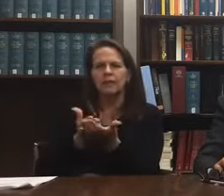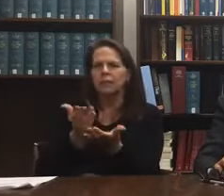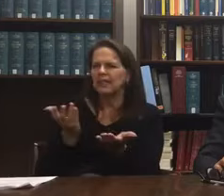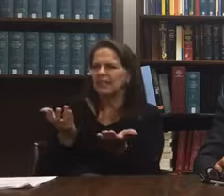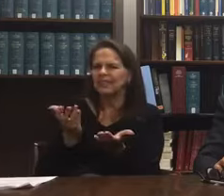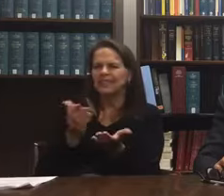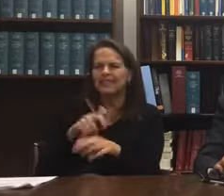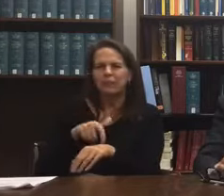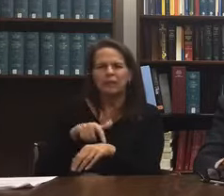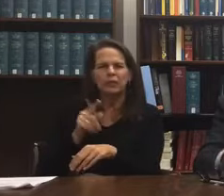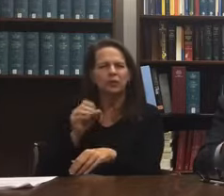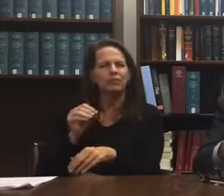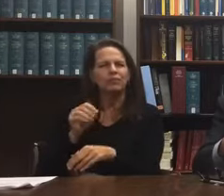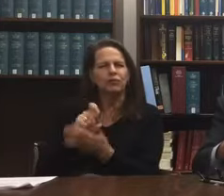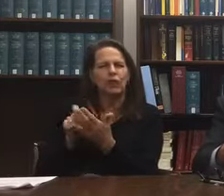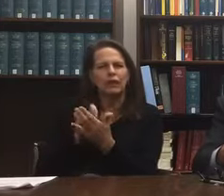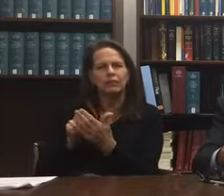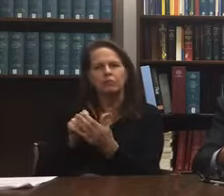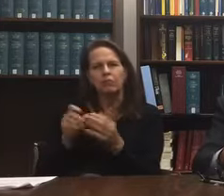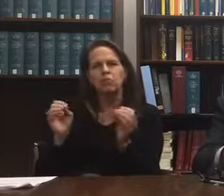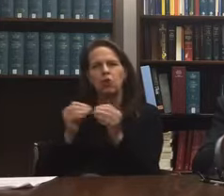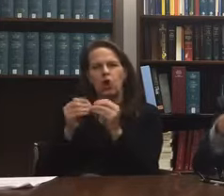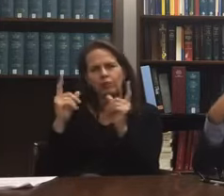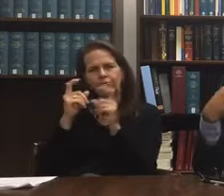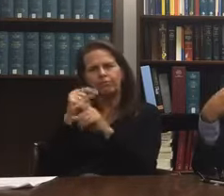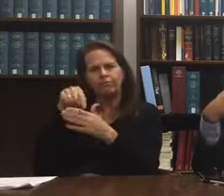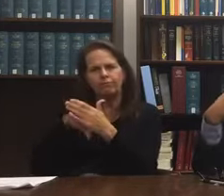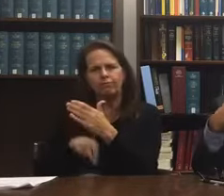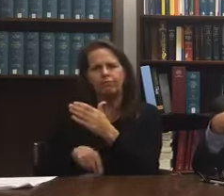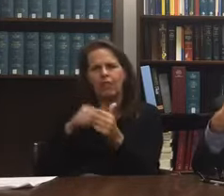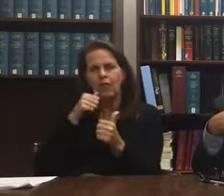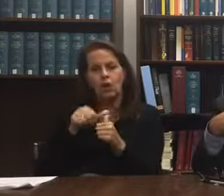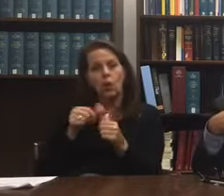sort of a detailed enough letter so what we do is we take the medical information